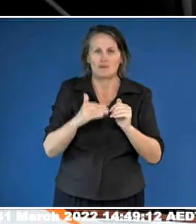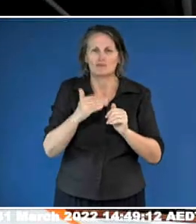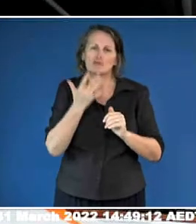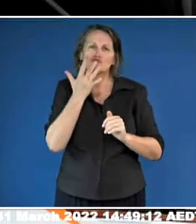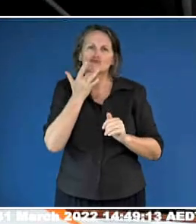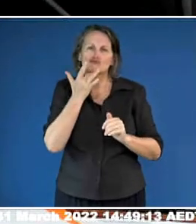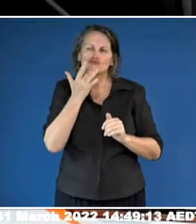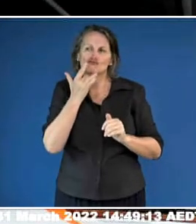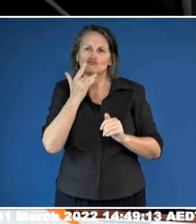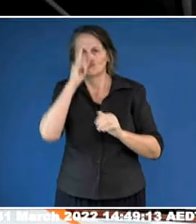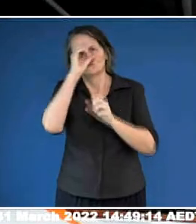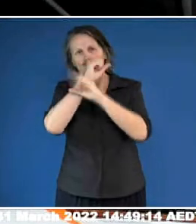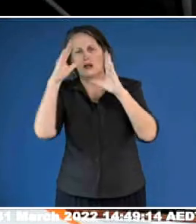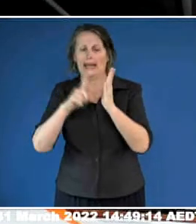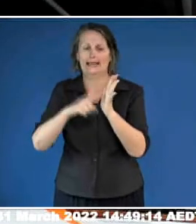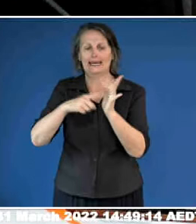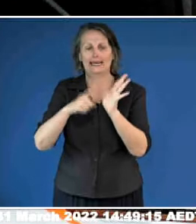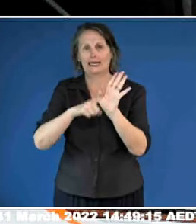she lived, what her protections might be.